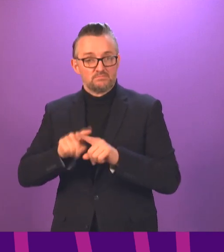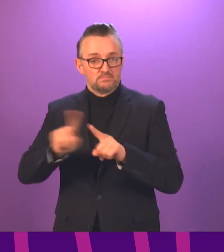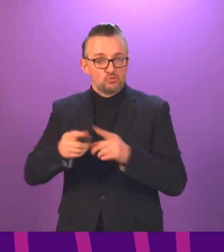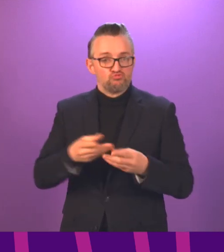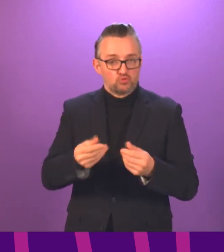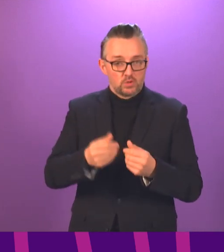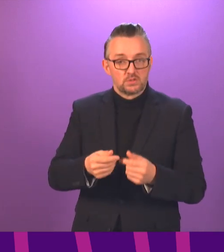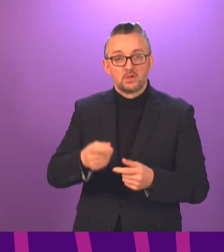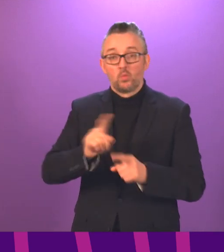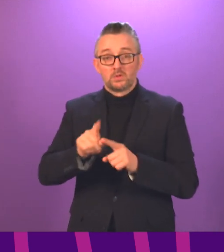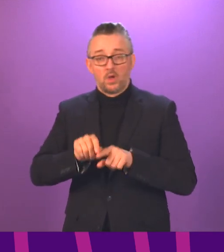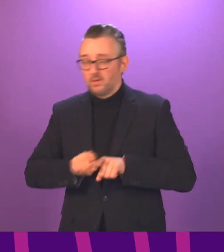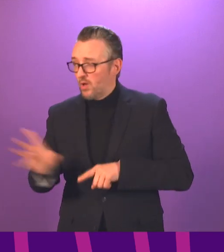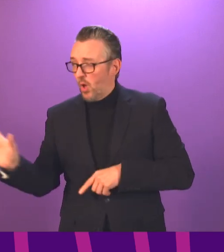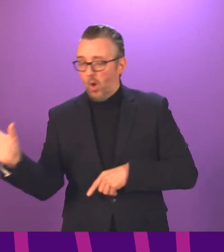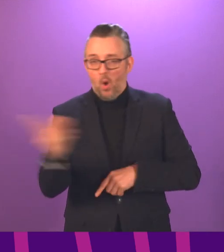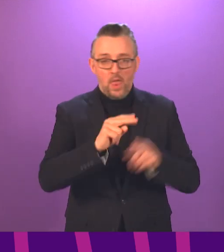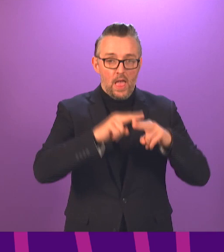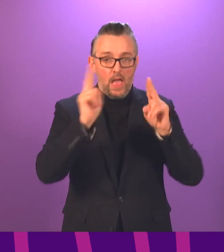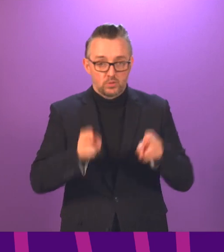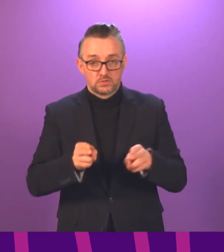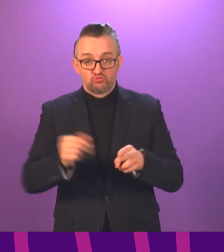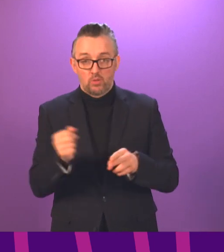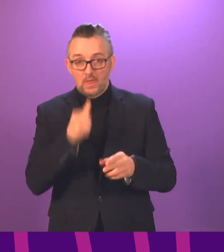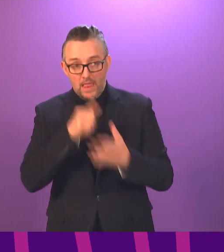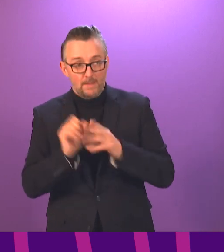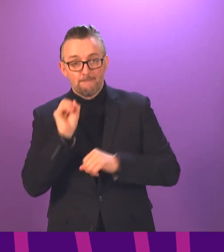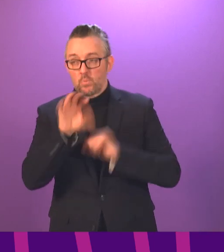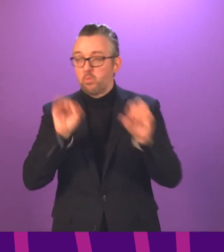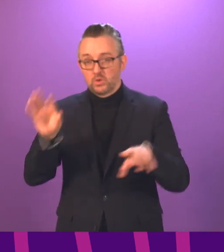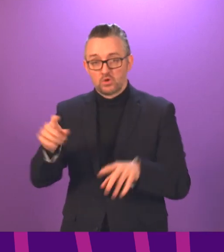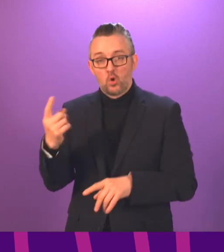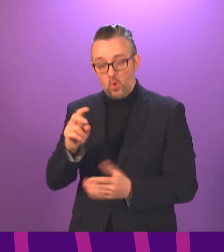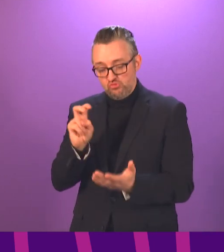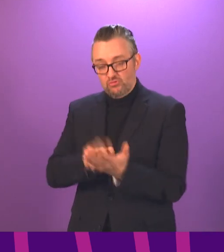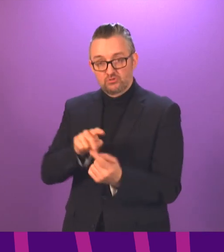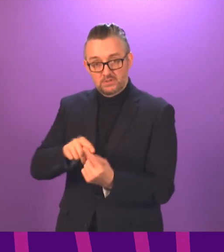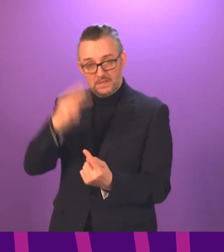to write to every household in Scotland to explain who was registered at the address, who held postal